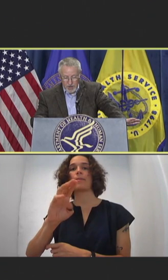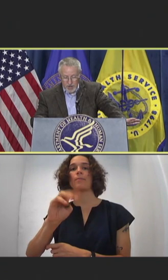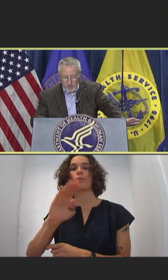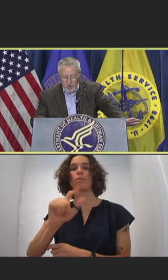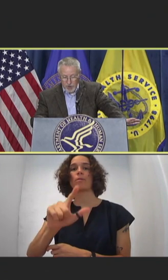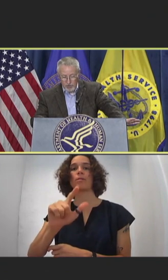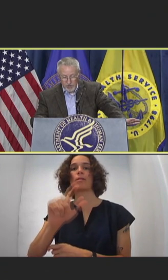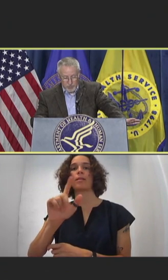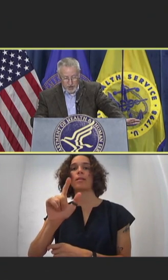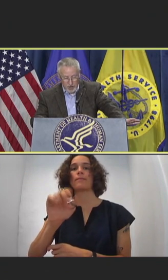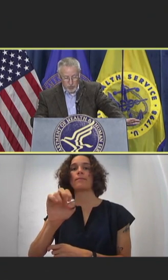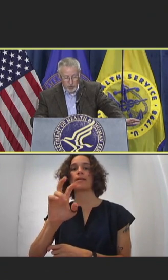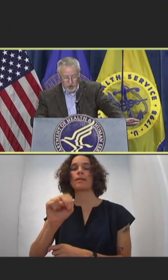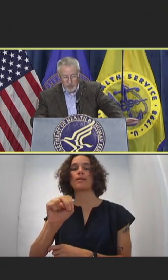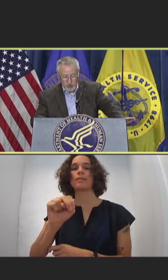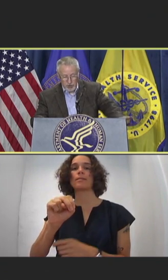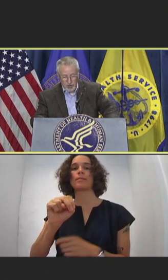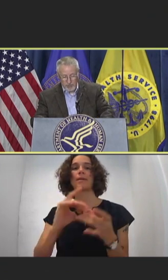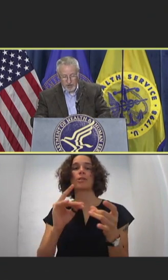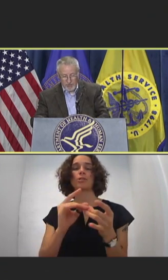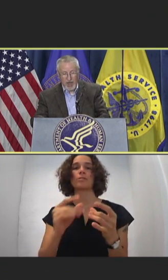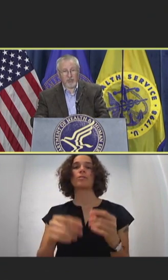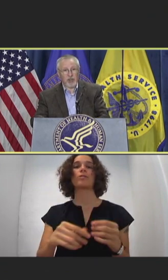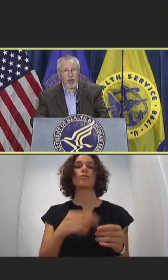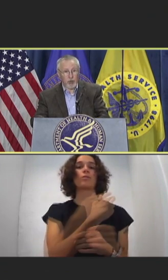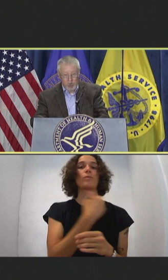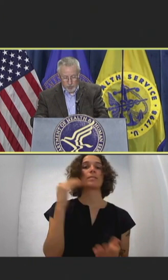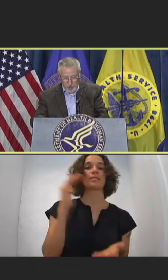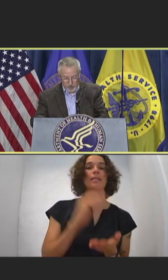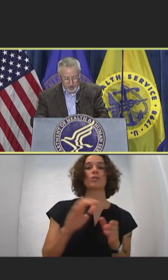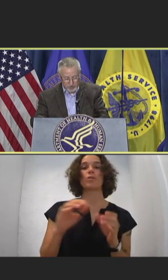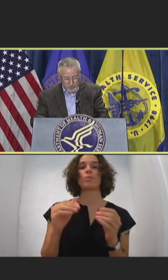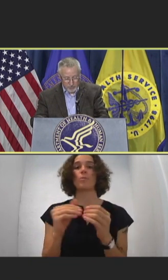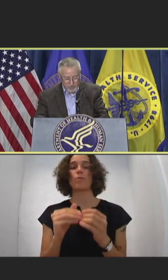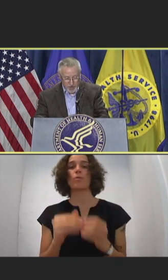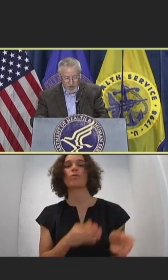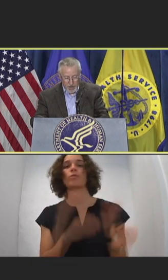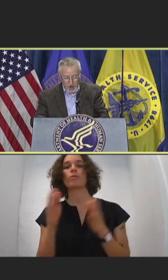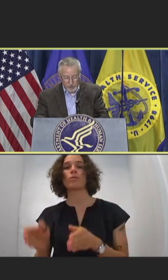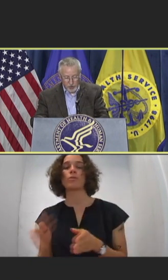And following this panel, we'll hear about two innovative vaccine equity projects. After lunch,